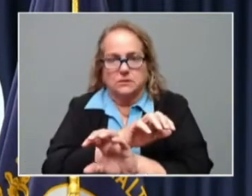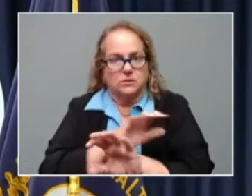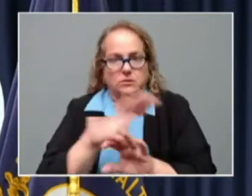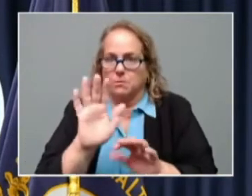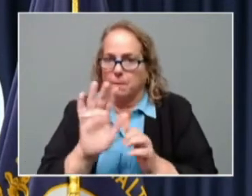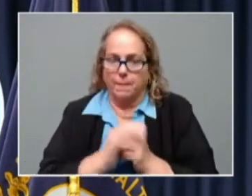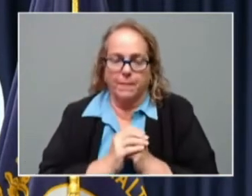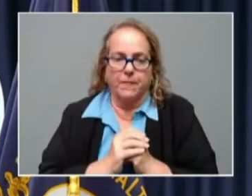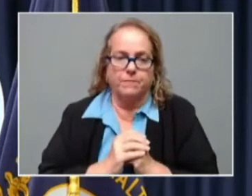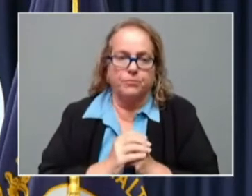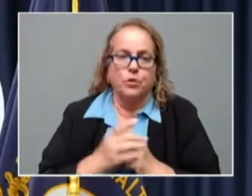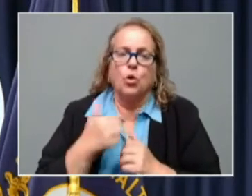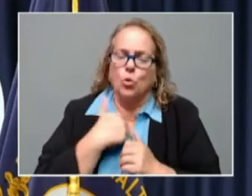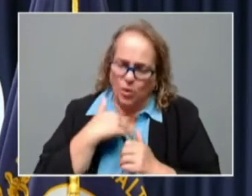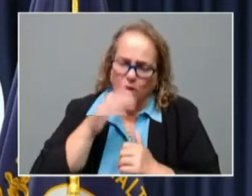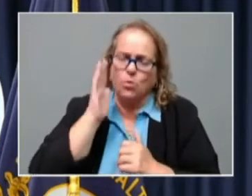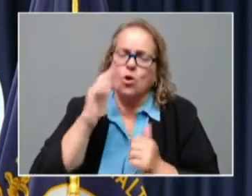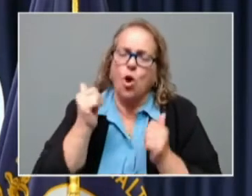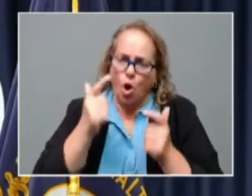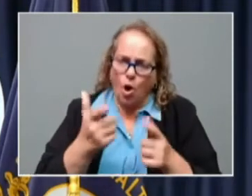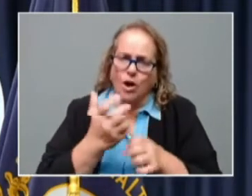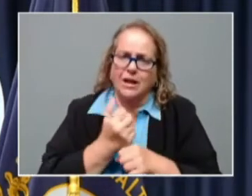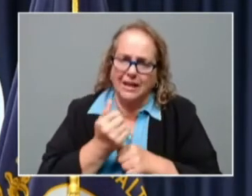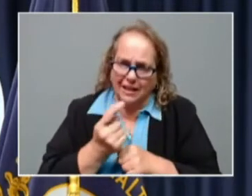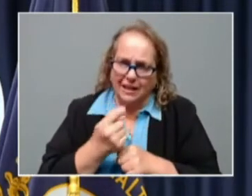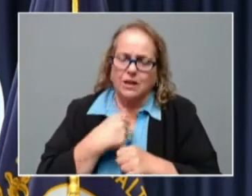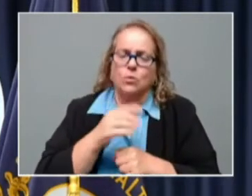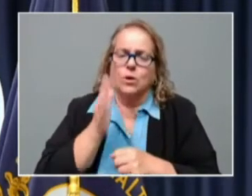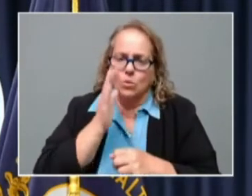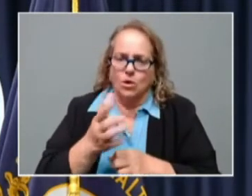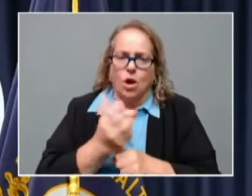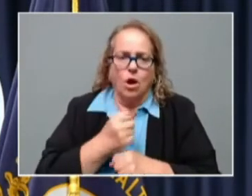on vaccines like there were before. But let's let's at least make sure we get